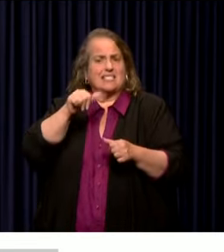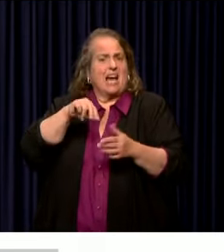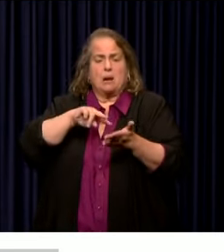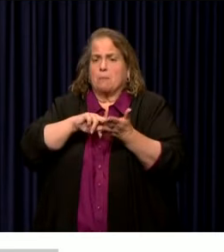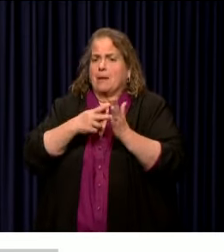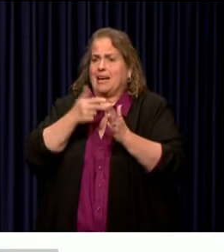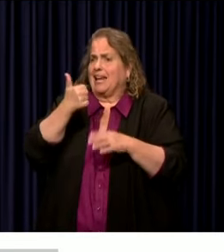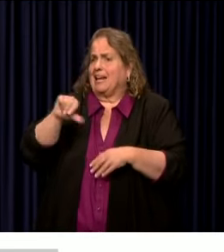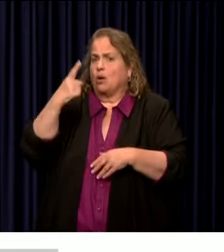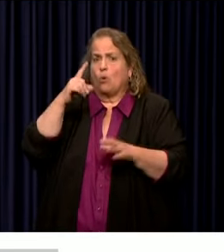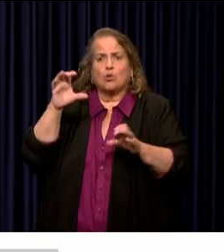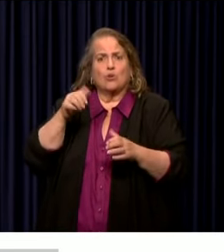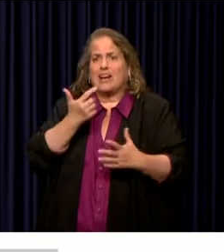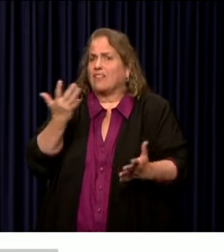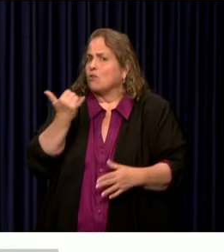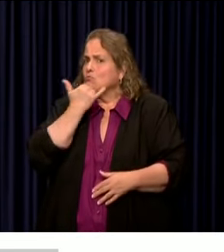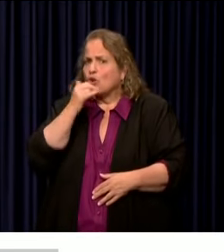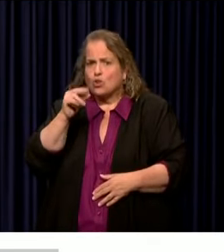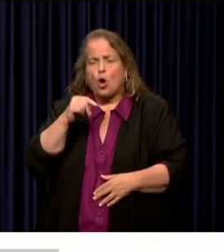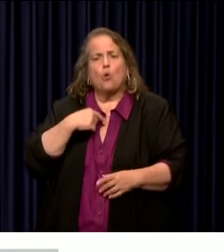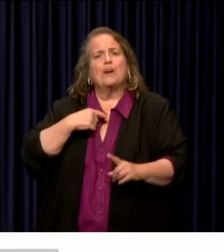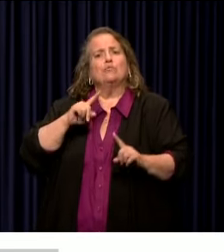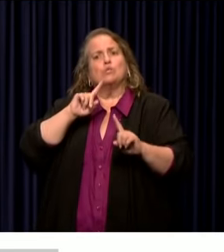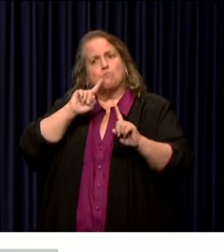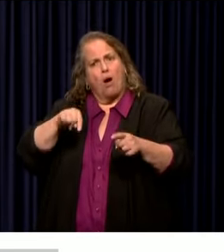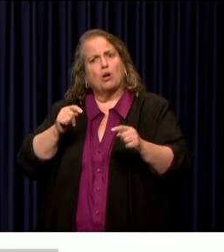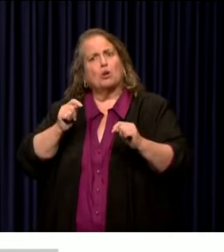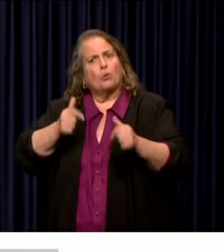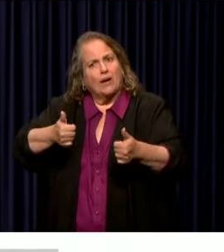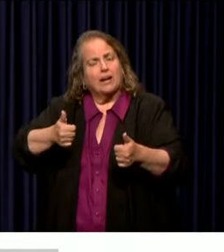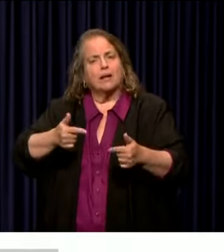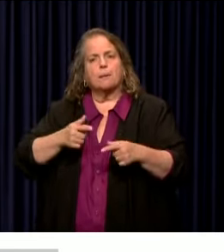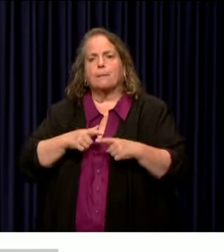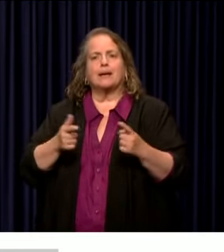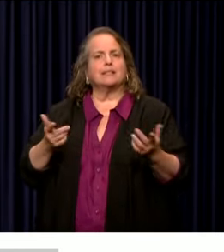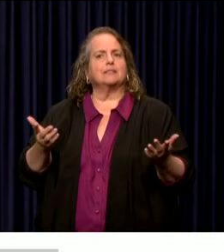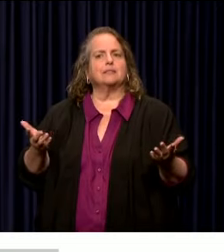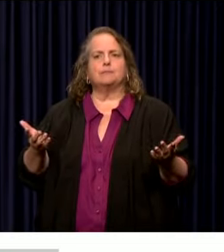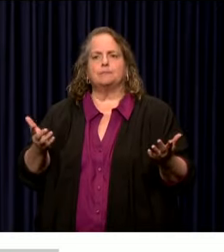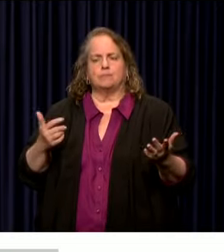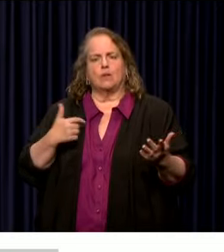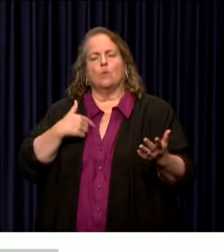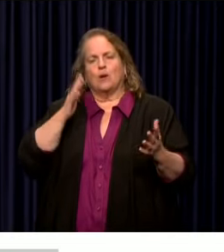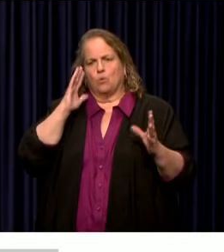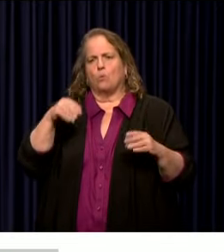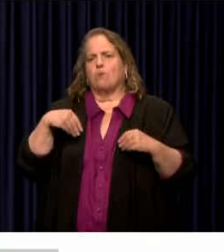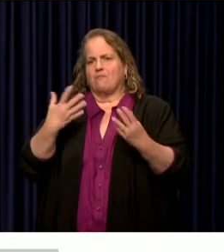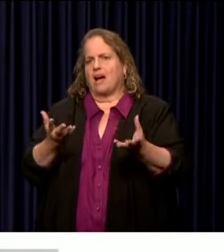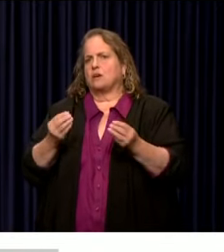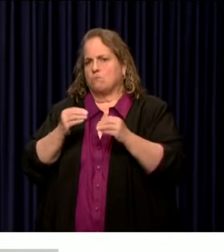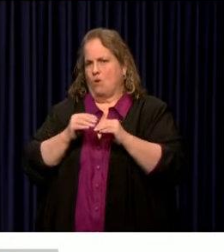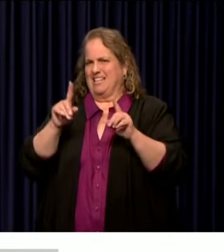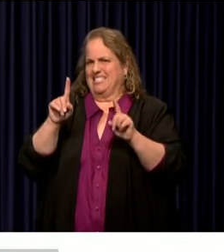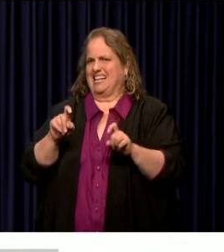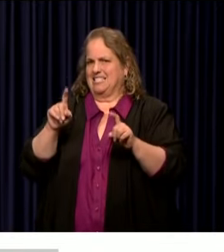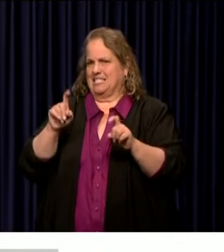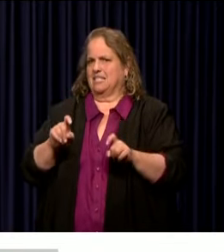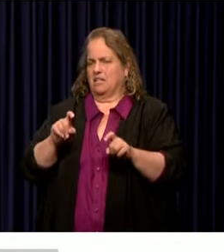BENCHMARKS -- THAT DECLINE DOESN'T MEAN WE SHOULDN'T BE PREPARING NOW. WE SHOULD BE. WE WANT TO MAKE SURE ONCE WE HIT